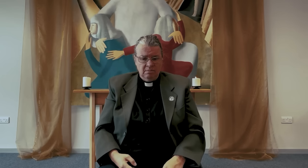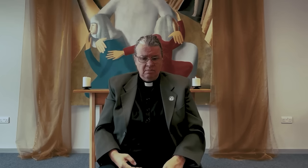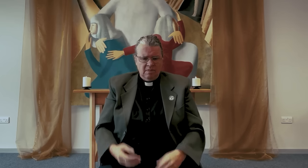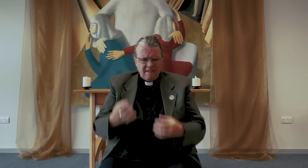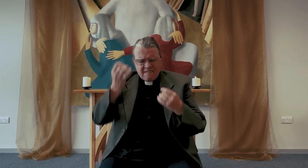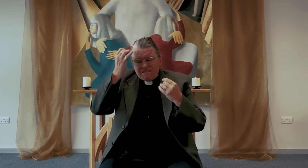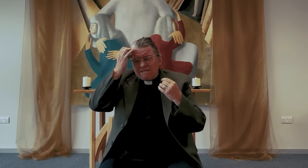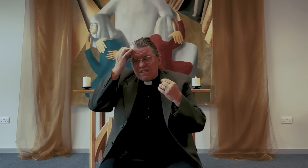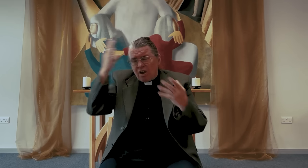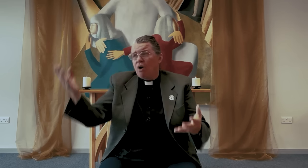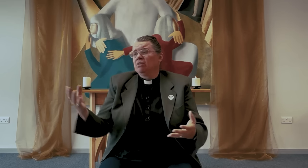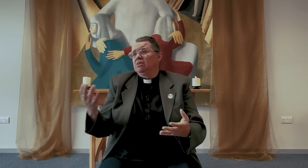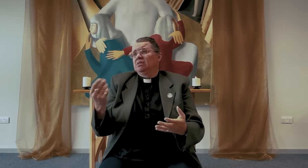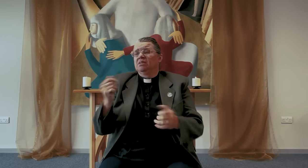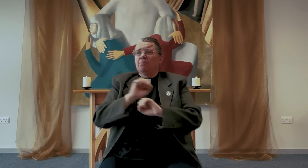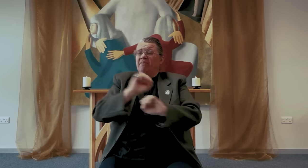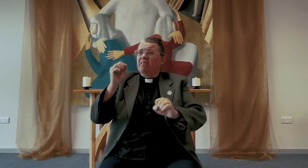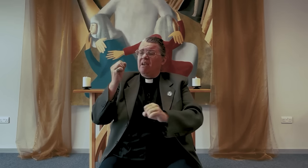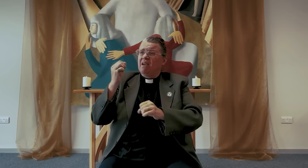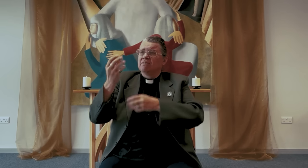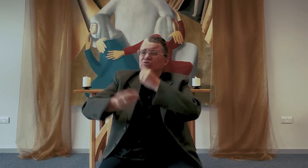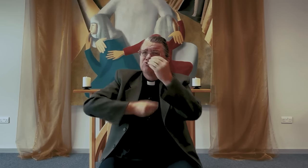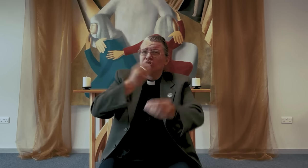They have forgotten parts of the story of their people.